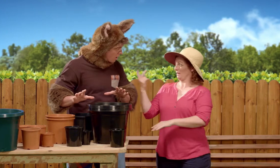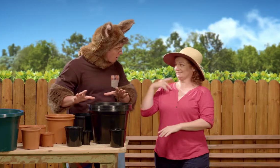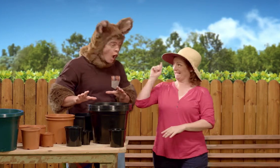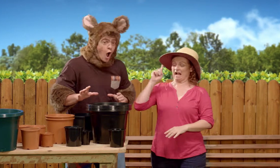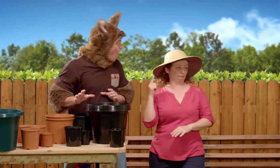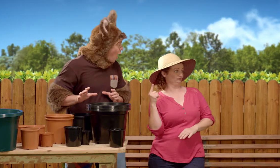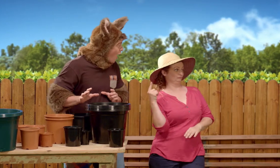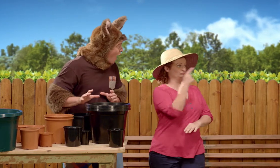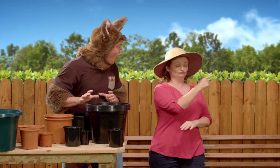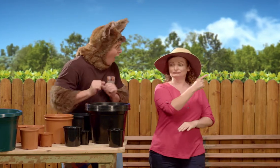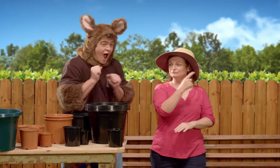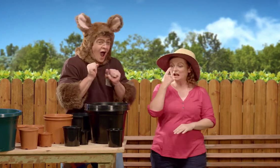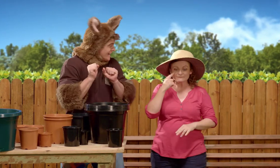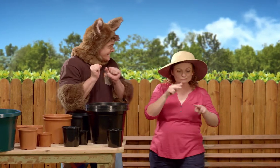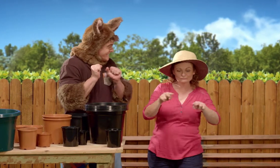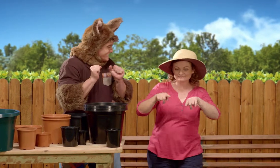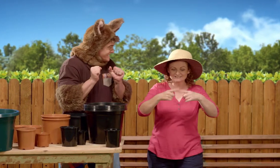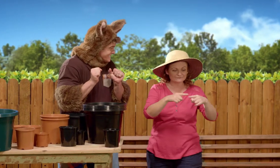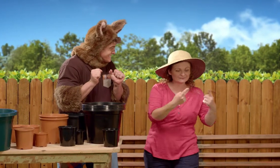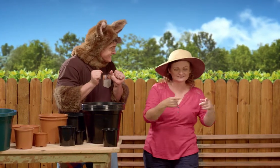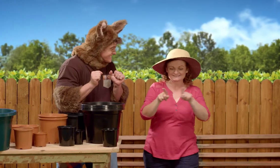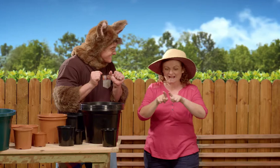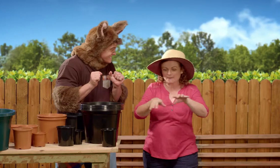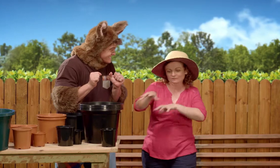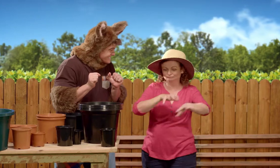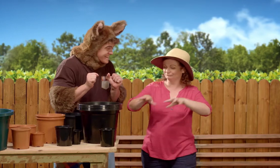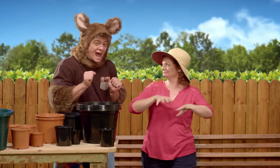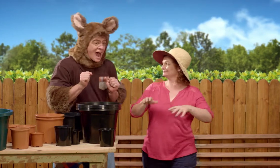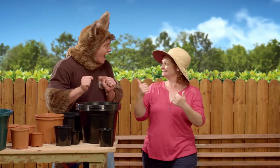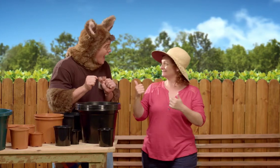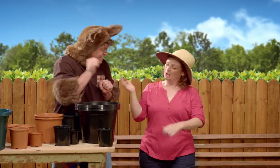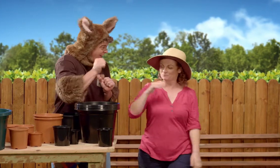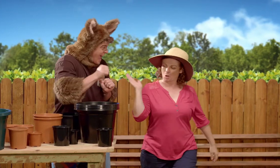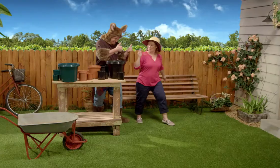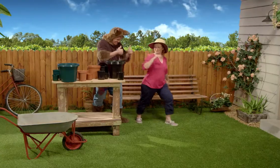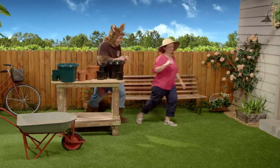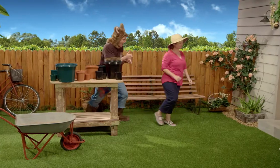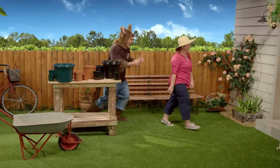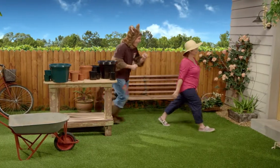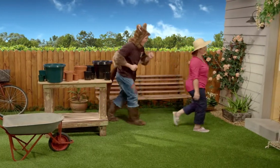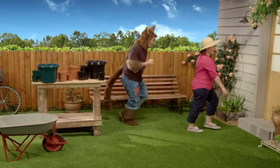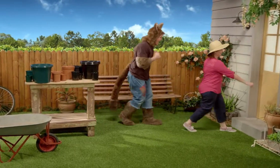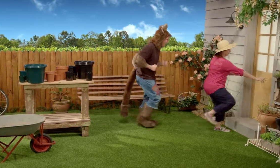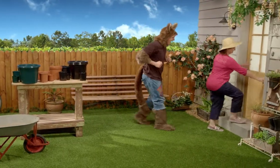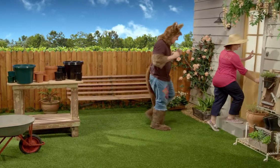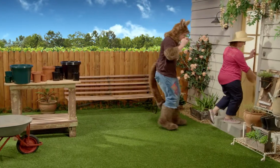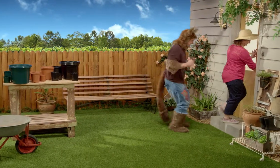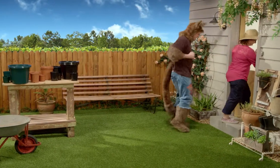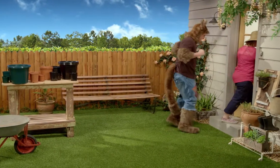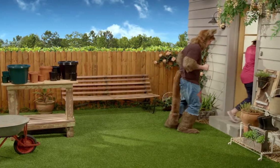Let's go inside and learn more about things that are different and the same. Let's go. Yeah.